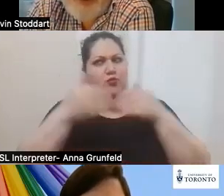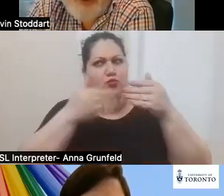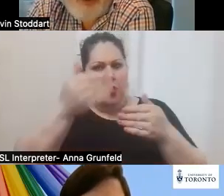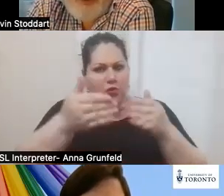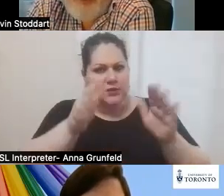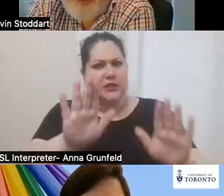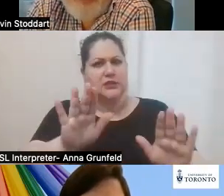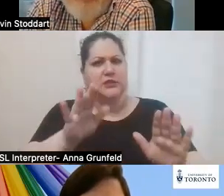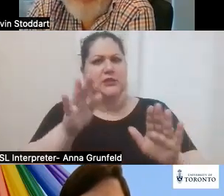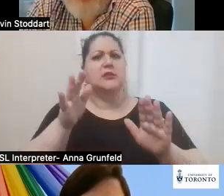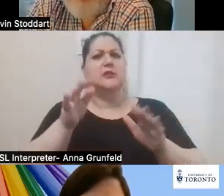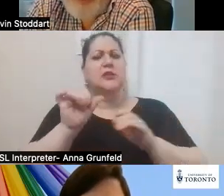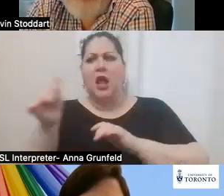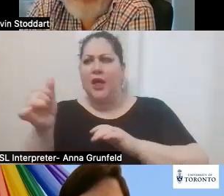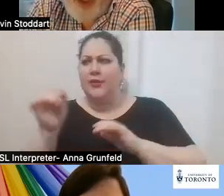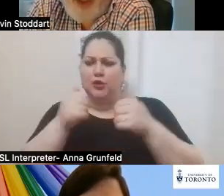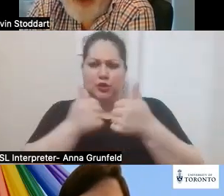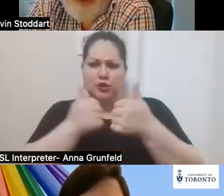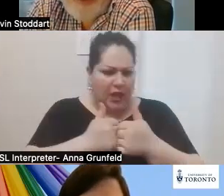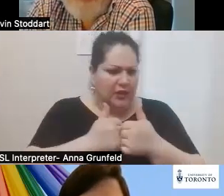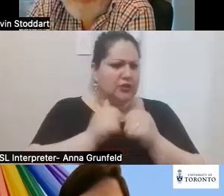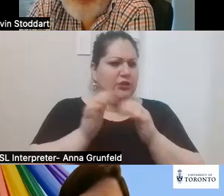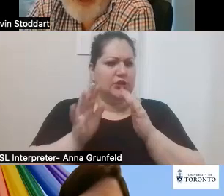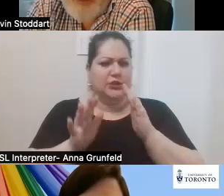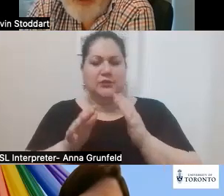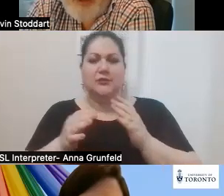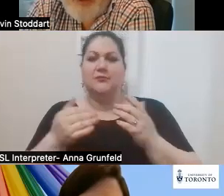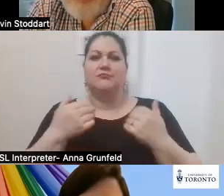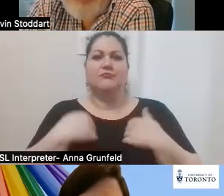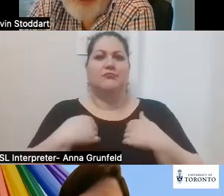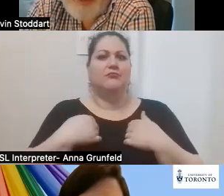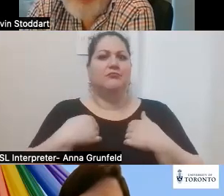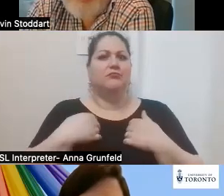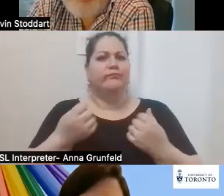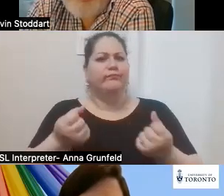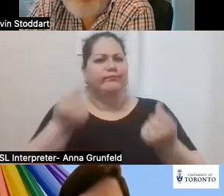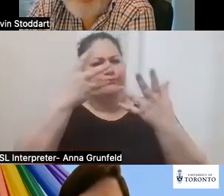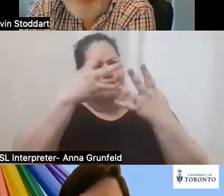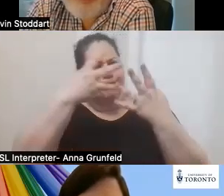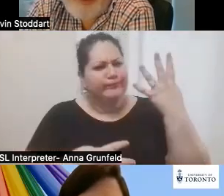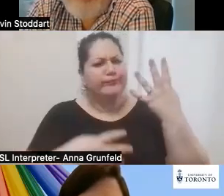There are lots of great blogs and firsthand accounts and I often lead